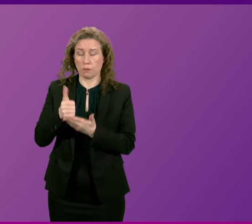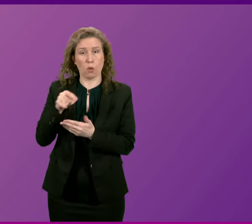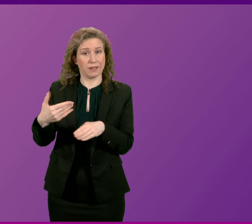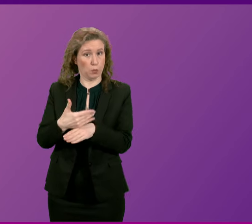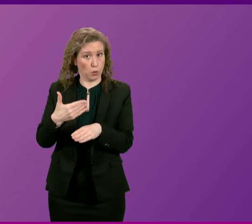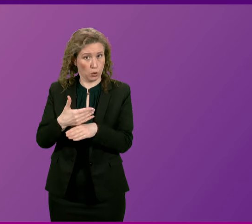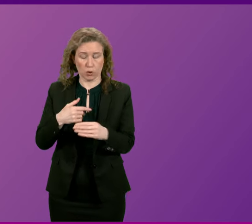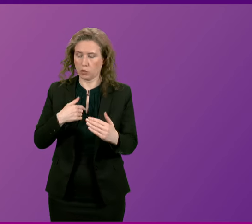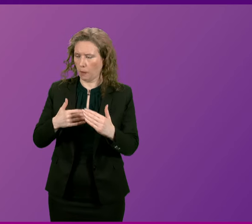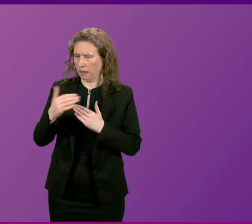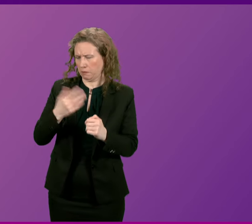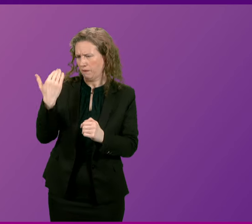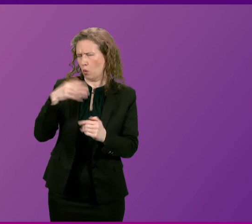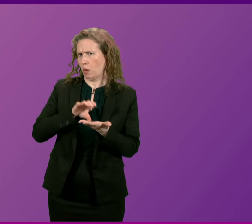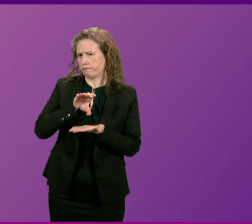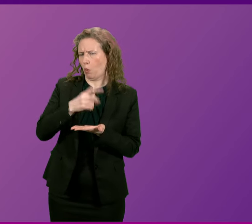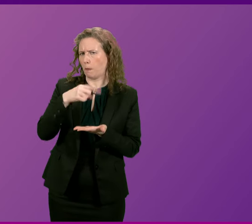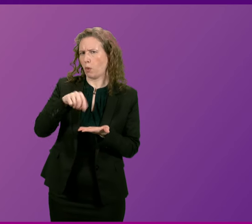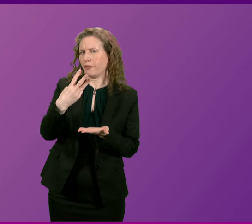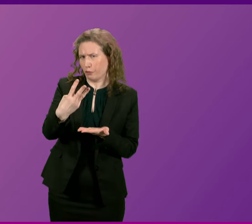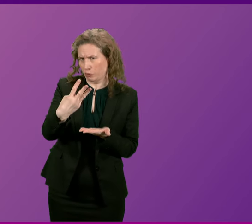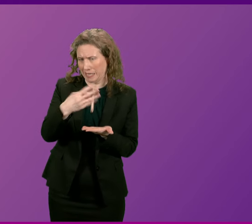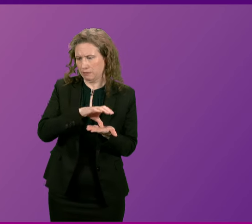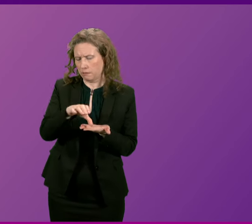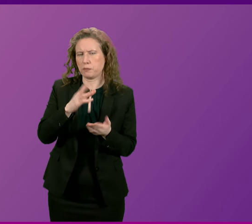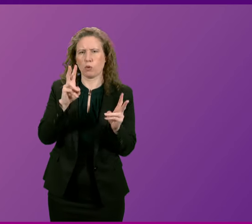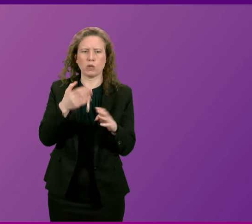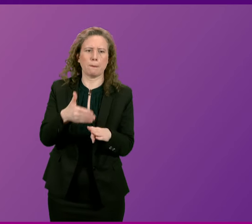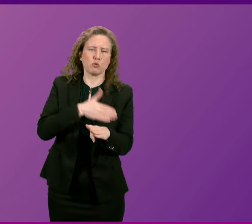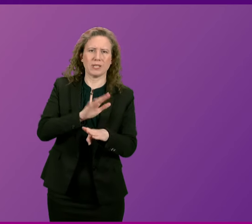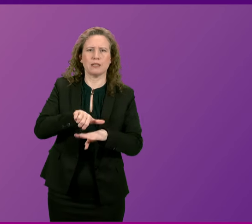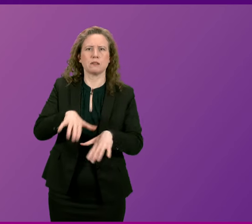building on the £1.3 million that was invested through the pre-start fund last year.